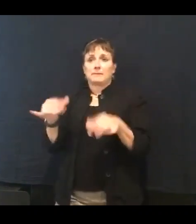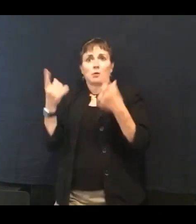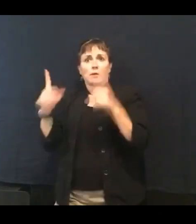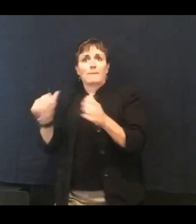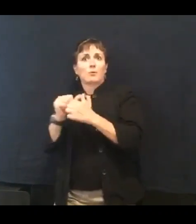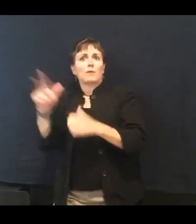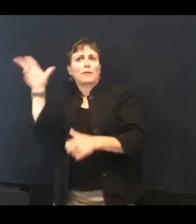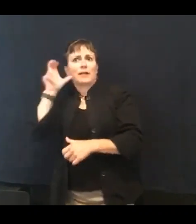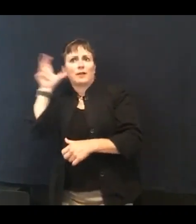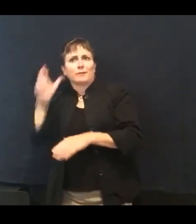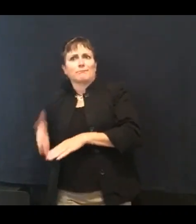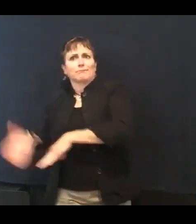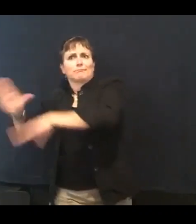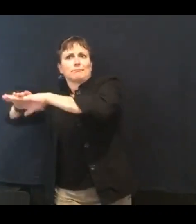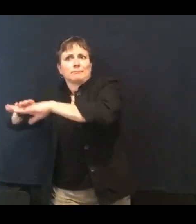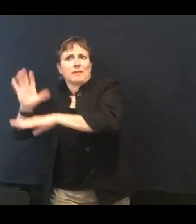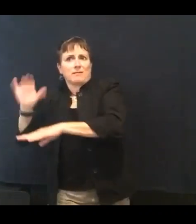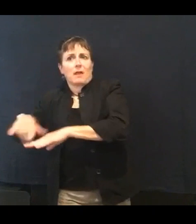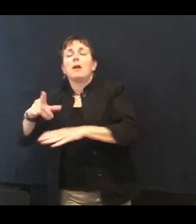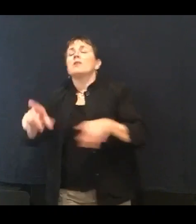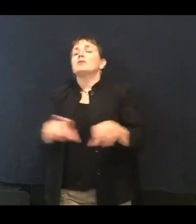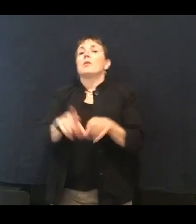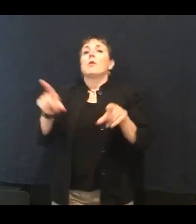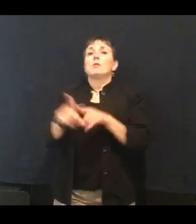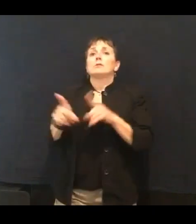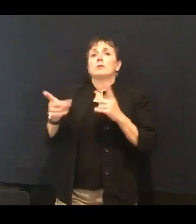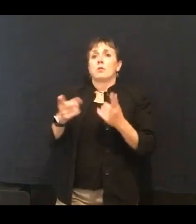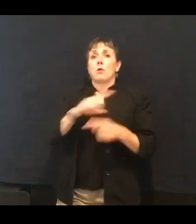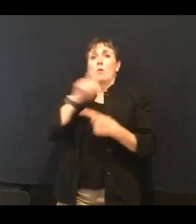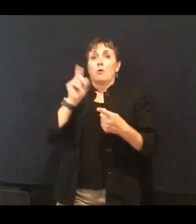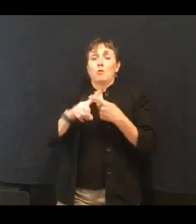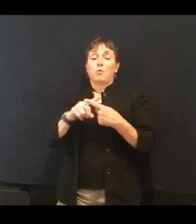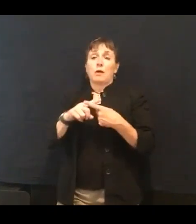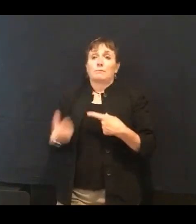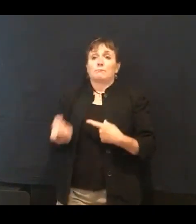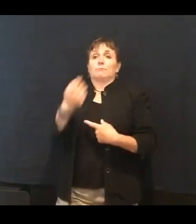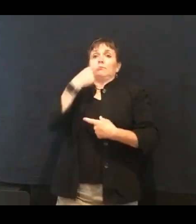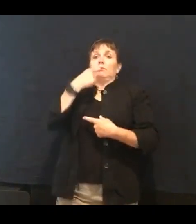we have determined that when administered orally, BF844 is capable of